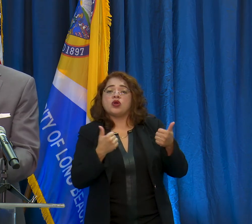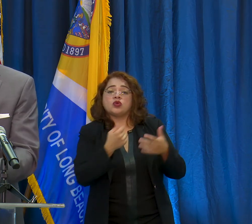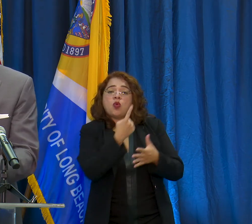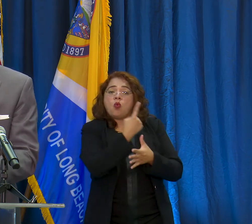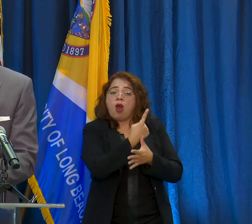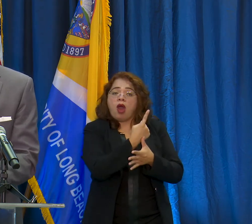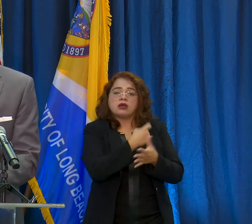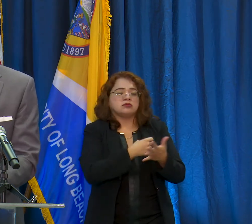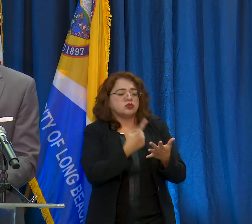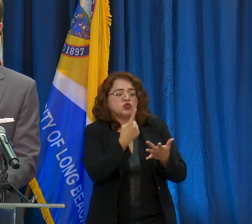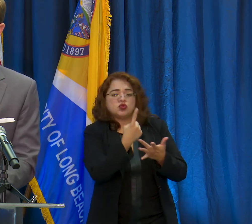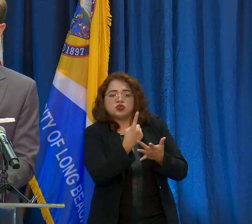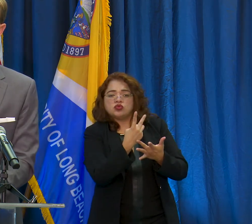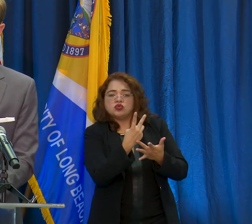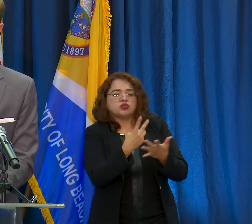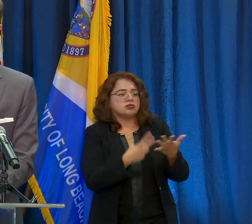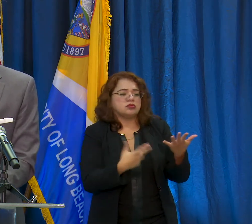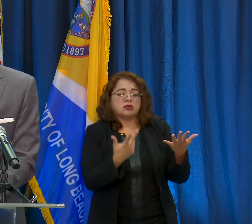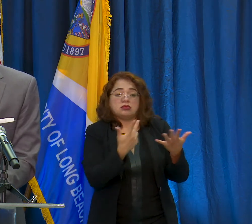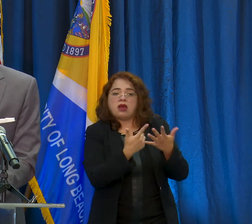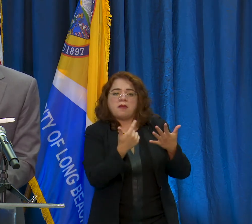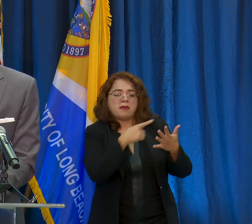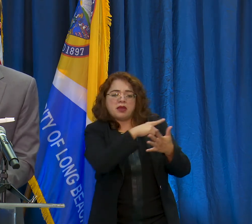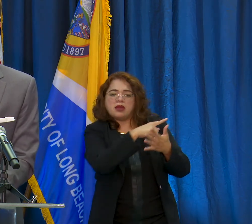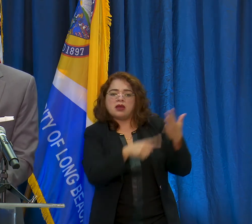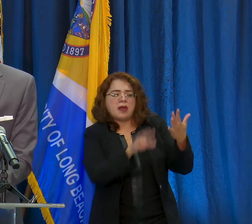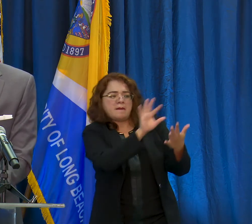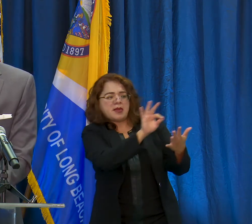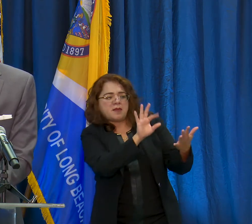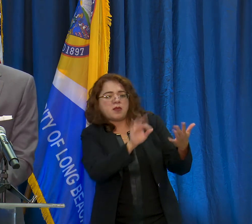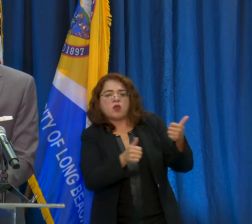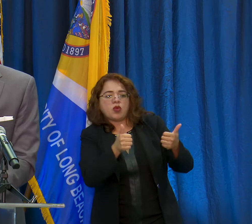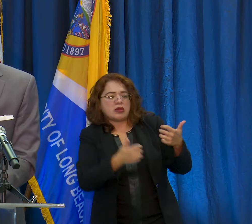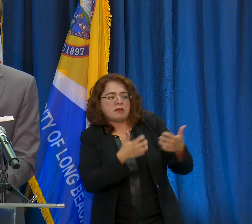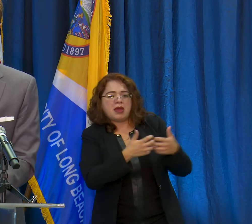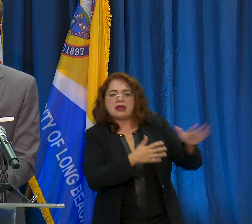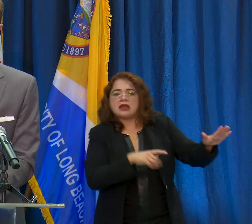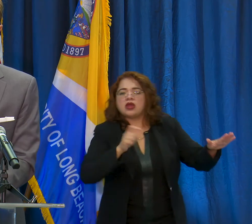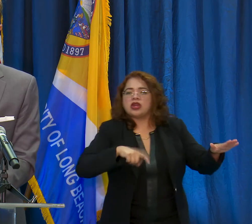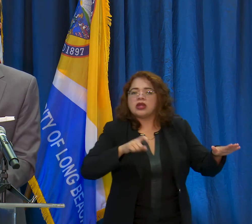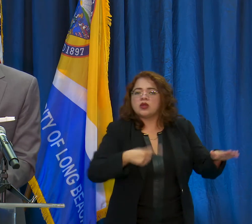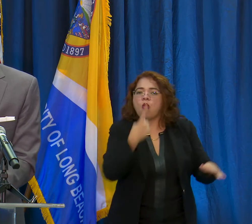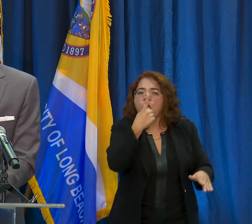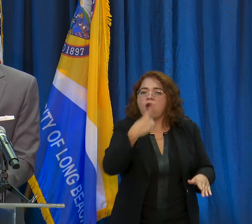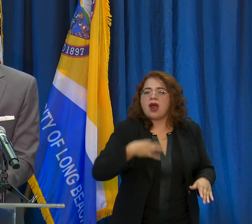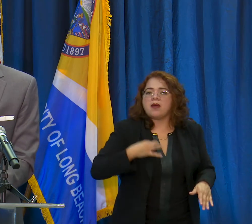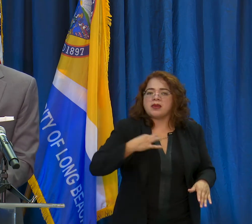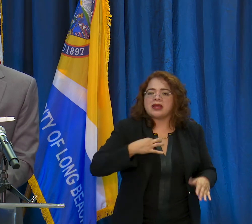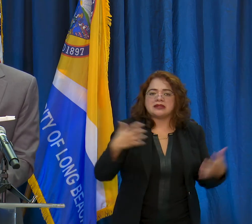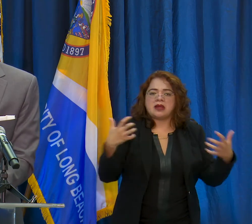even more grant programs through a single application process. I'm happy to say that that